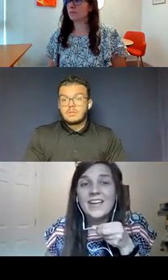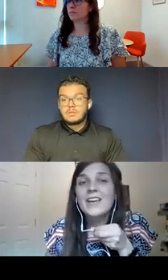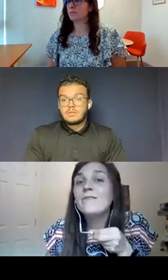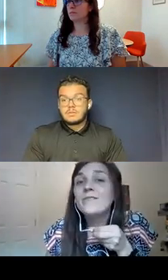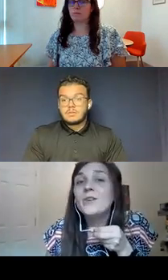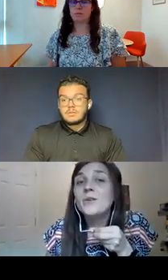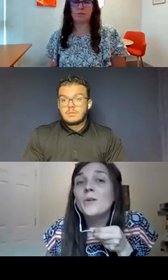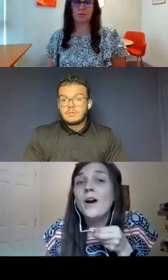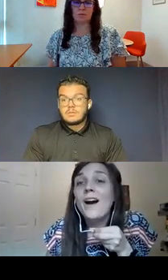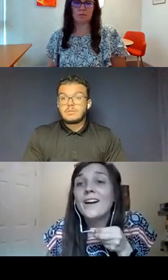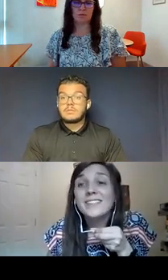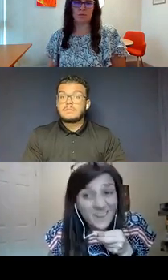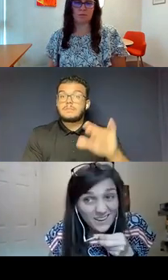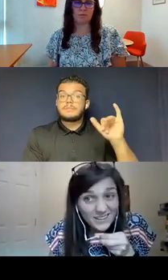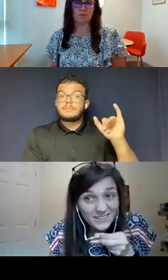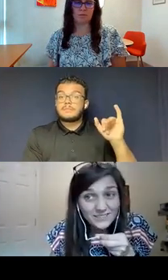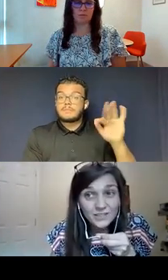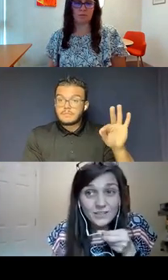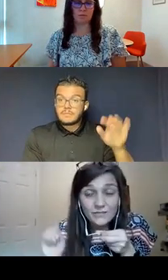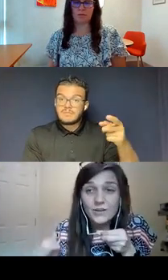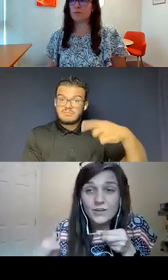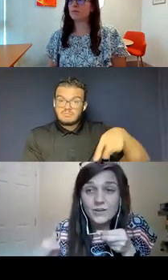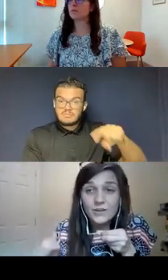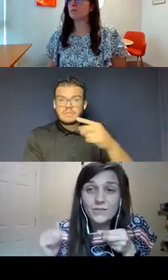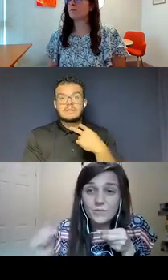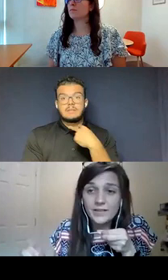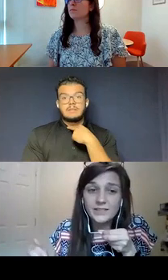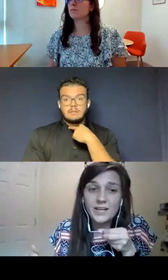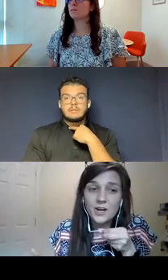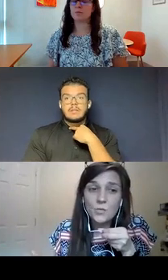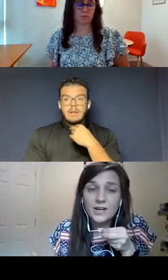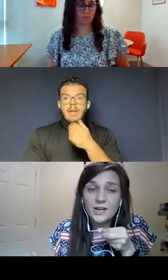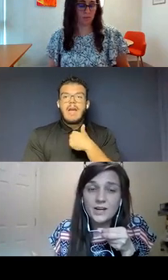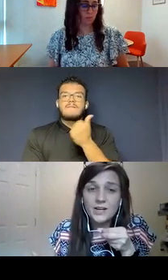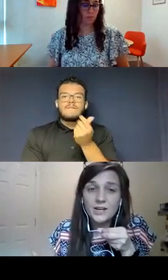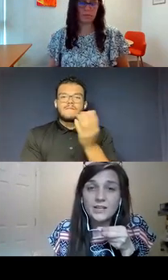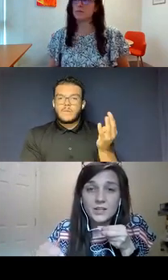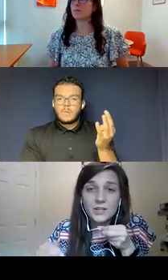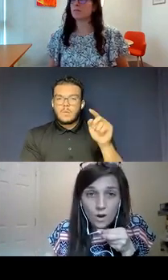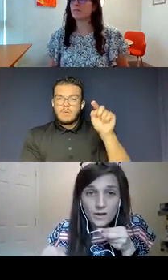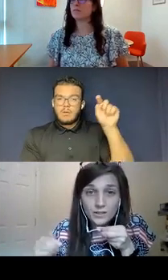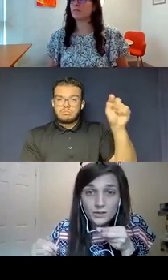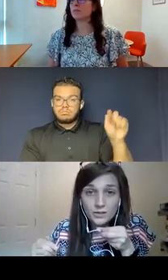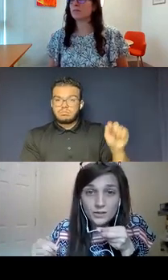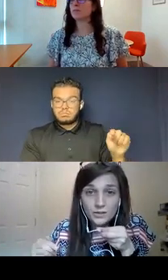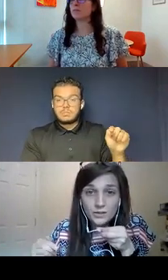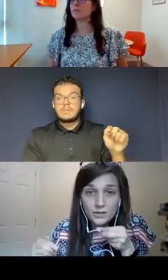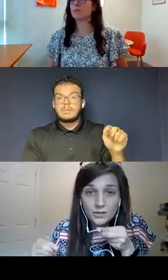If you are stuck, there's a few different places that you're going to want to consider going to.